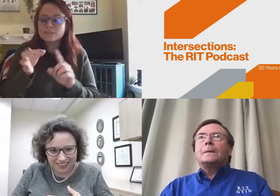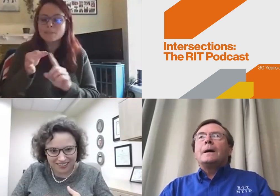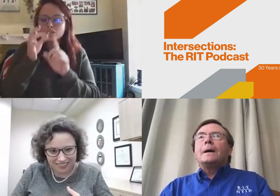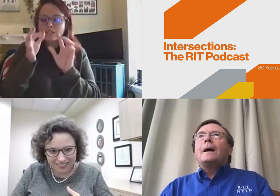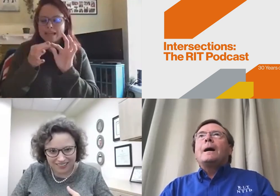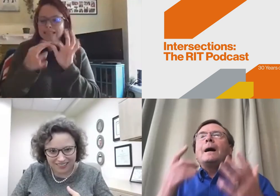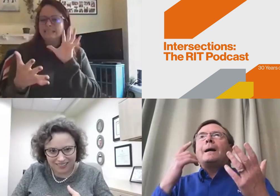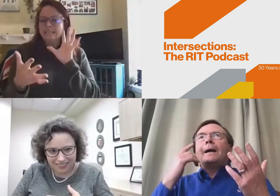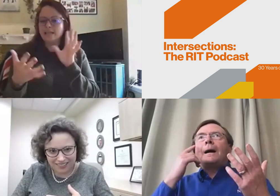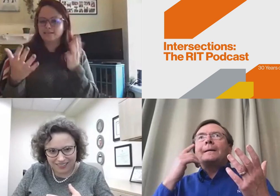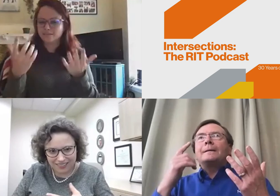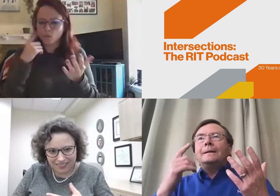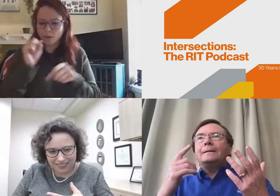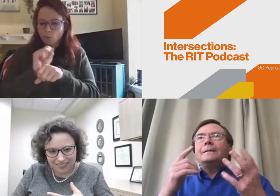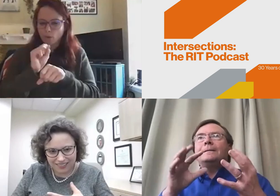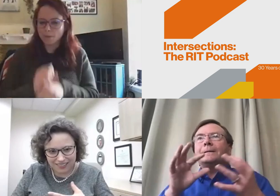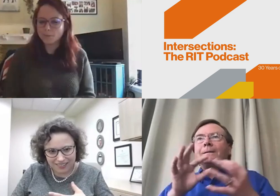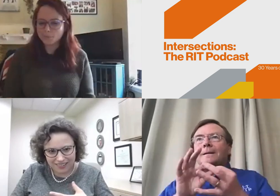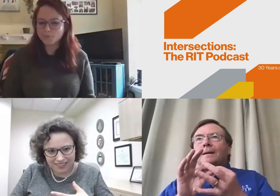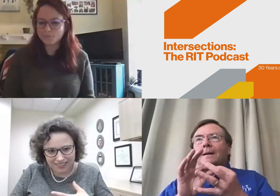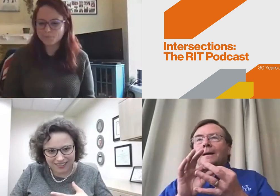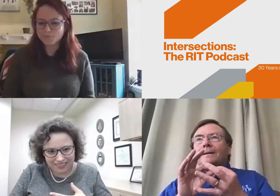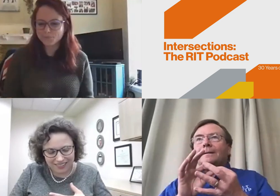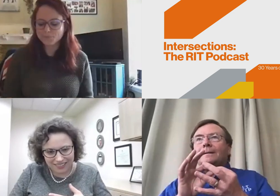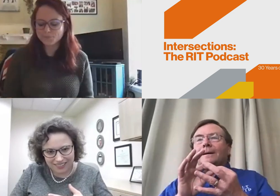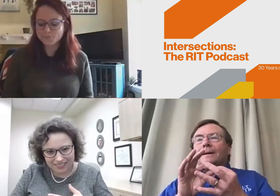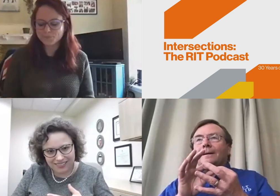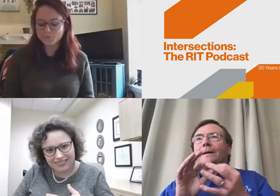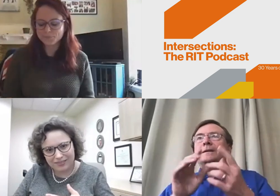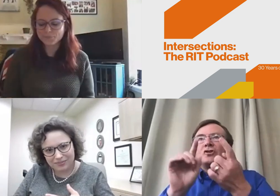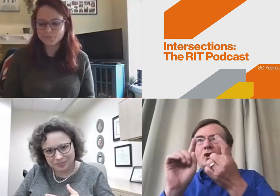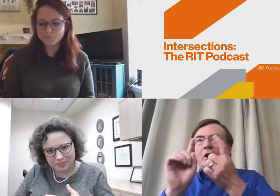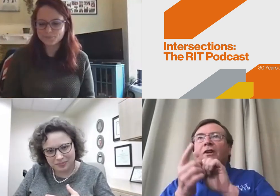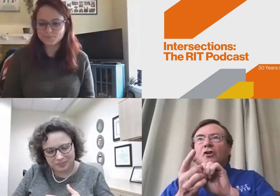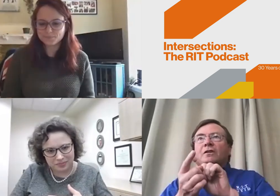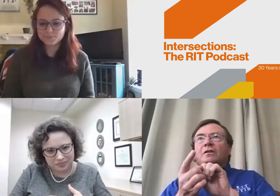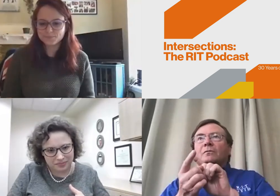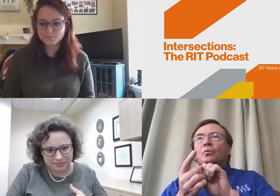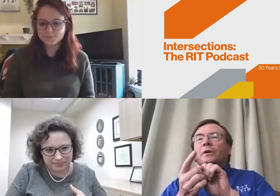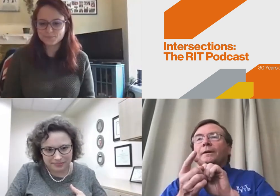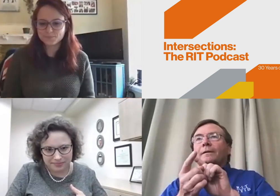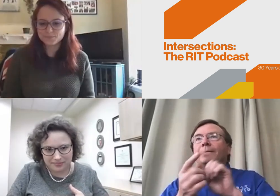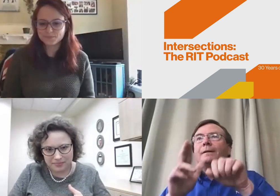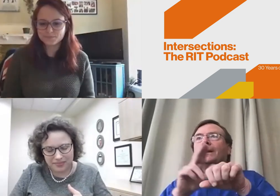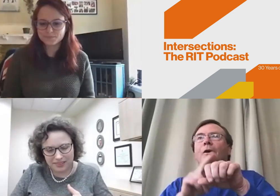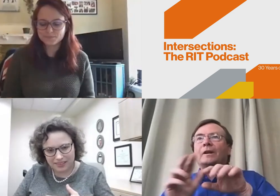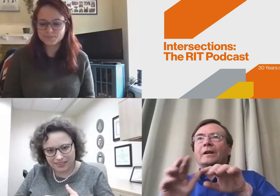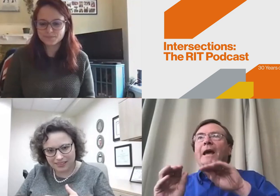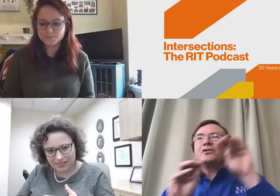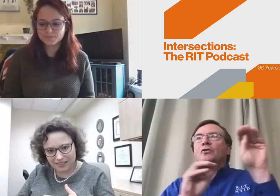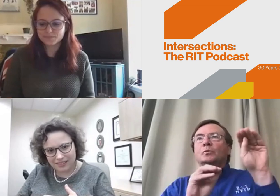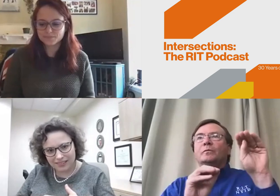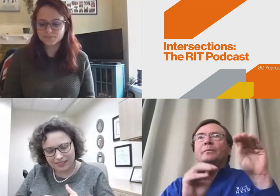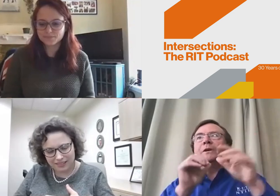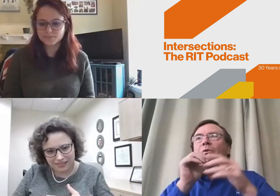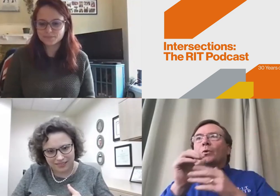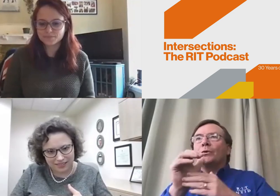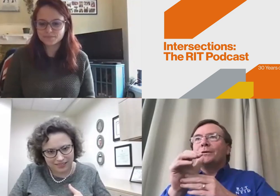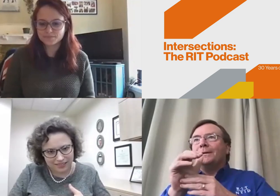I think the disconnect -- and it's changing with the national movement toward